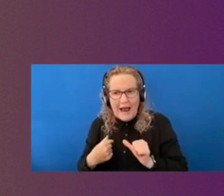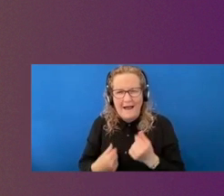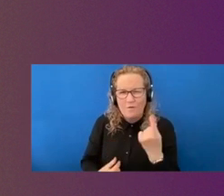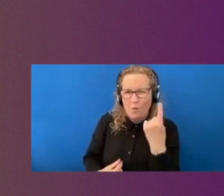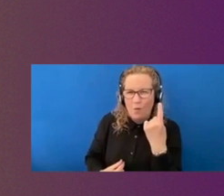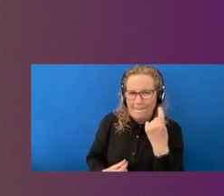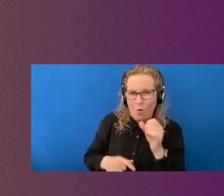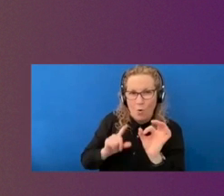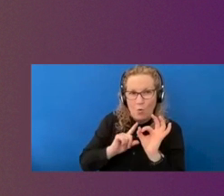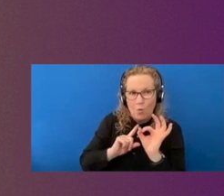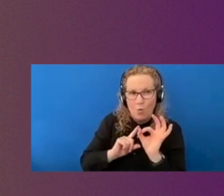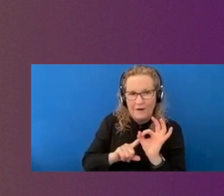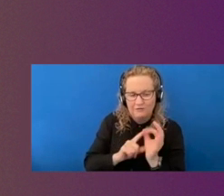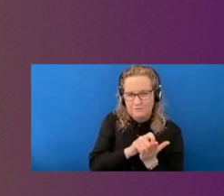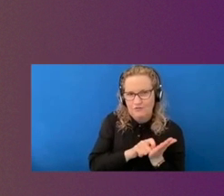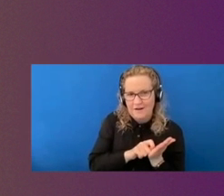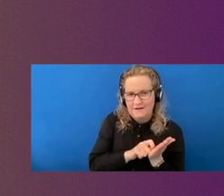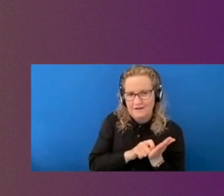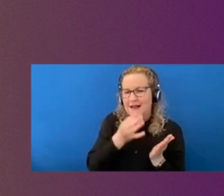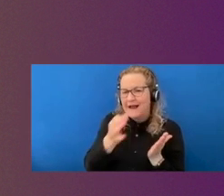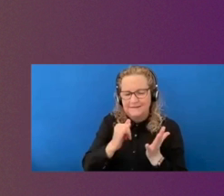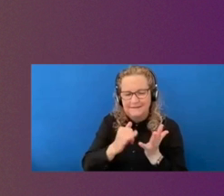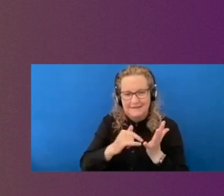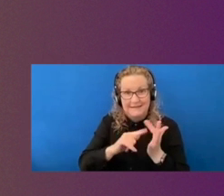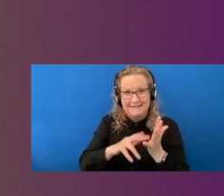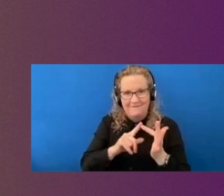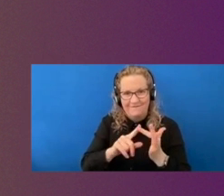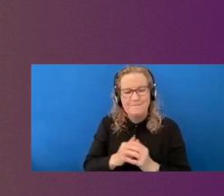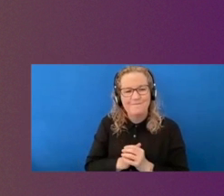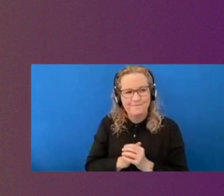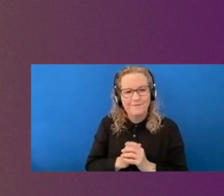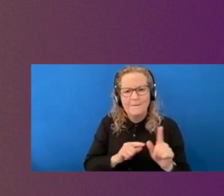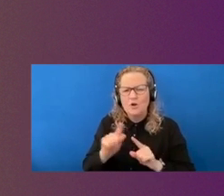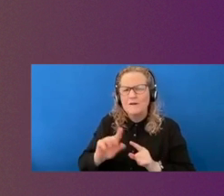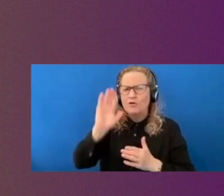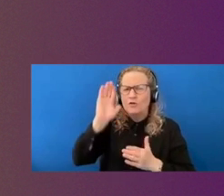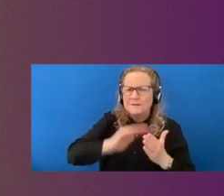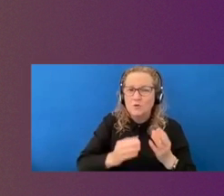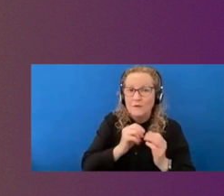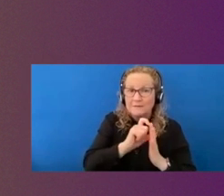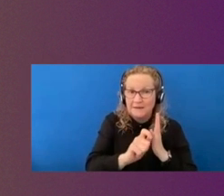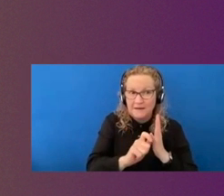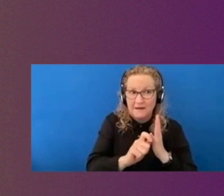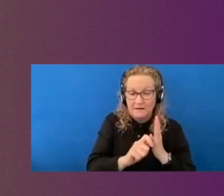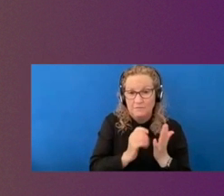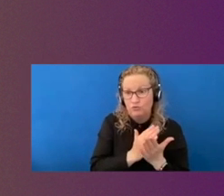written down here is for Steve most of your experience of disability has been throughout